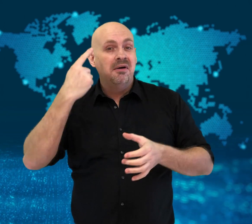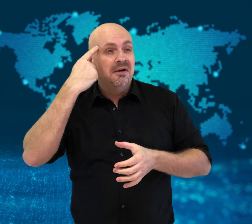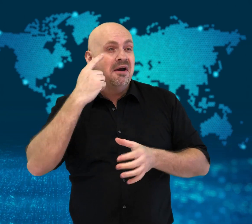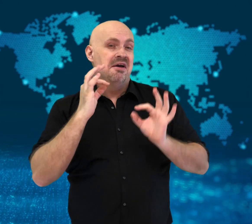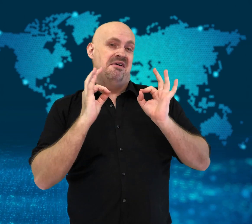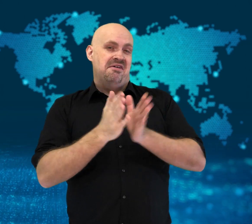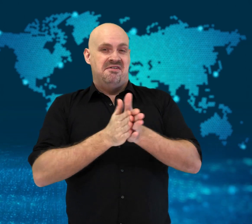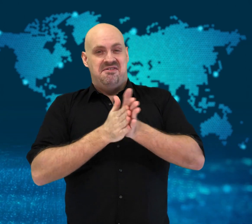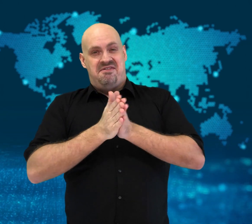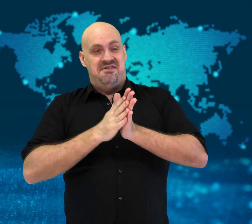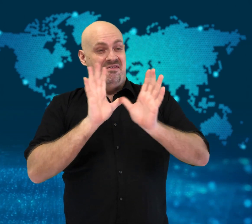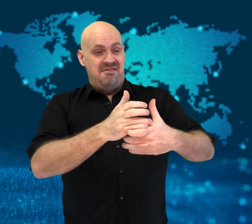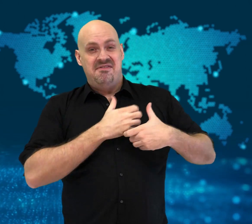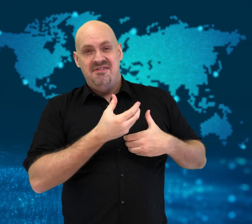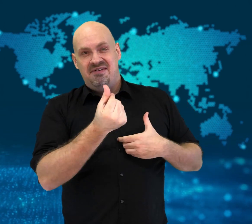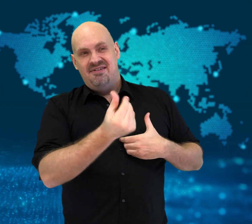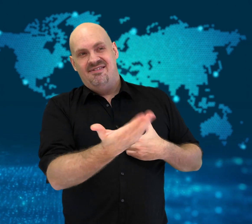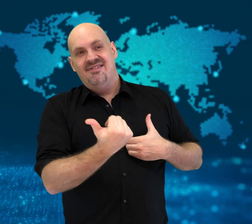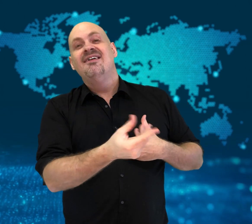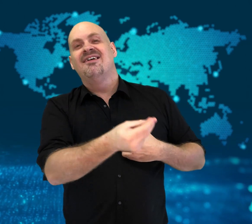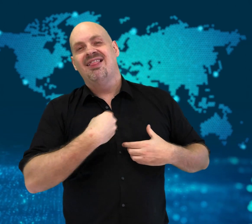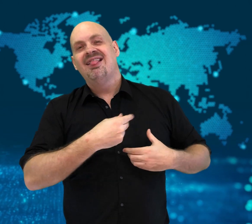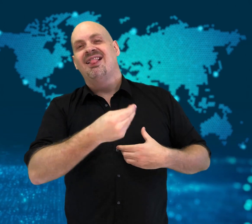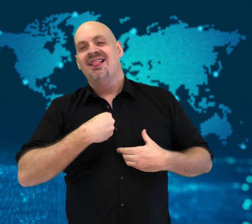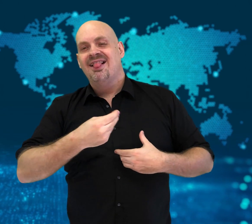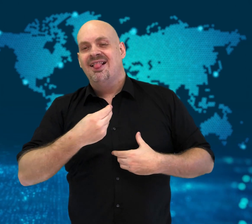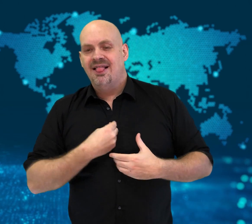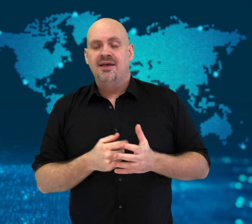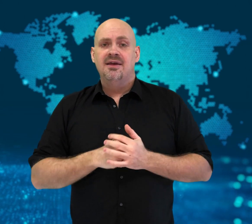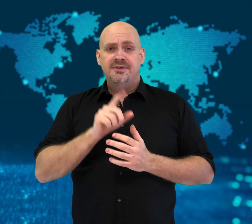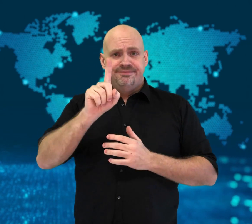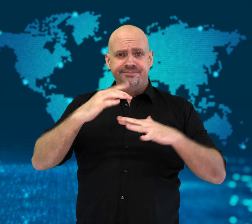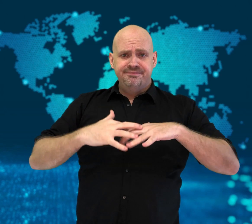caused a rise in such abductions.